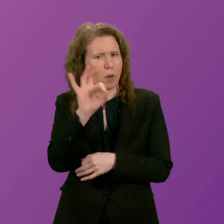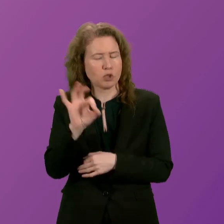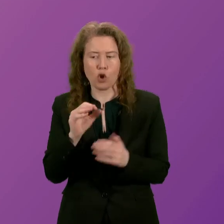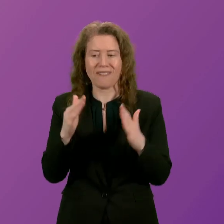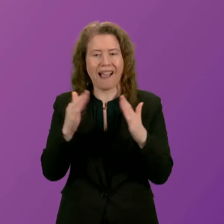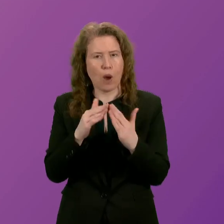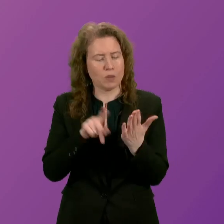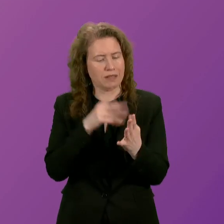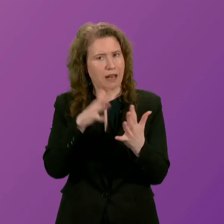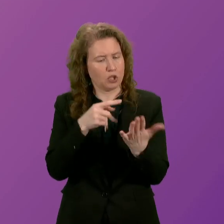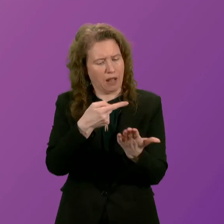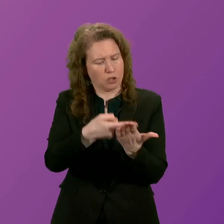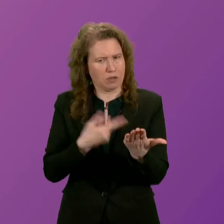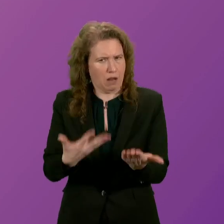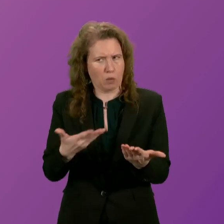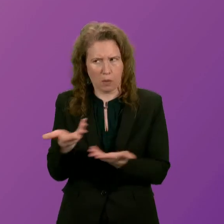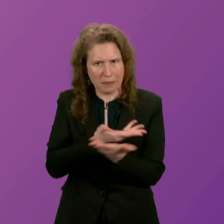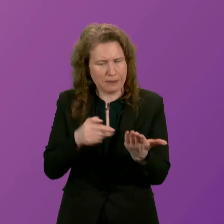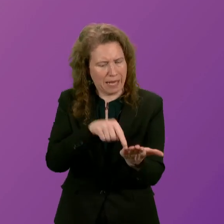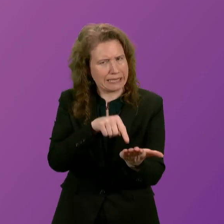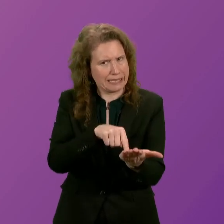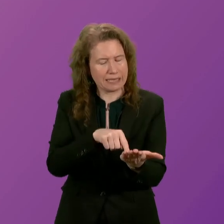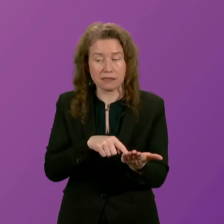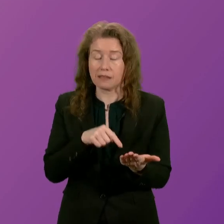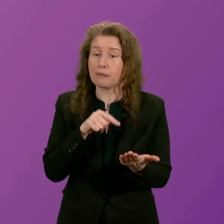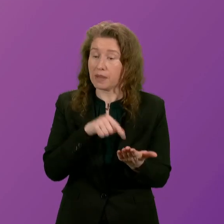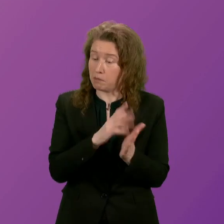legislation that is in front of Parliament, which the Parliament has passed at stage 1